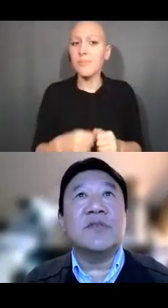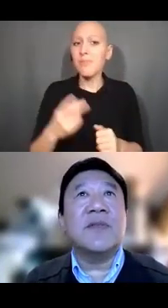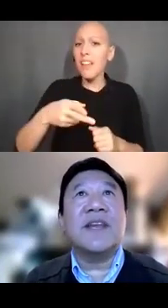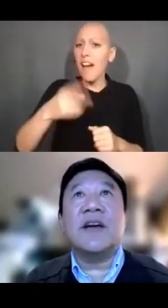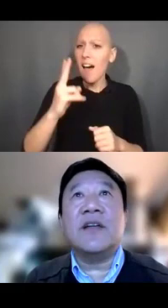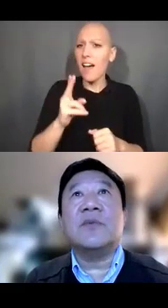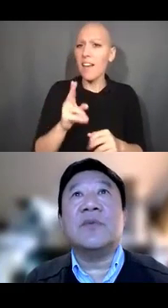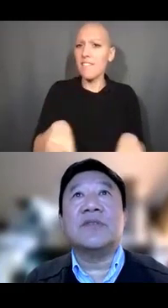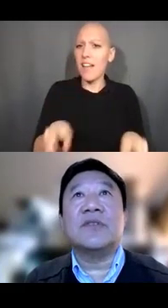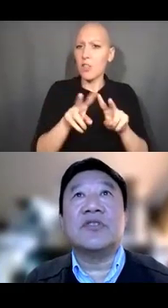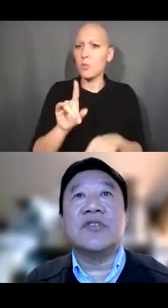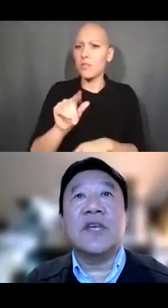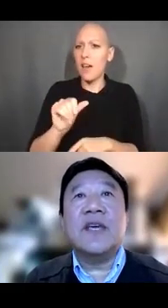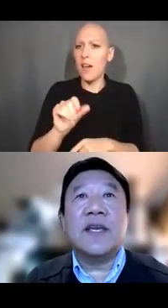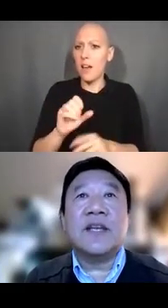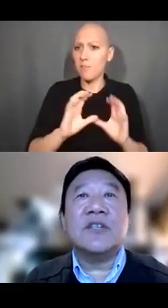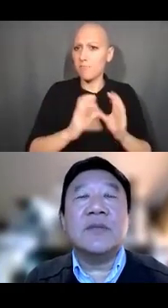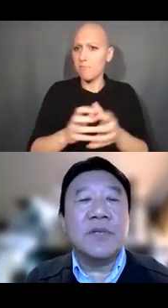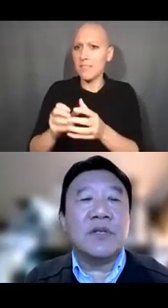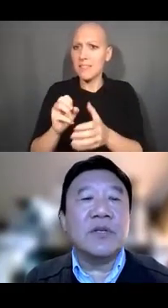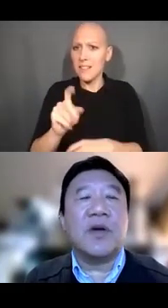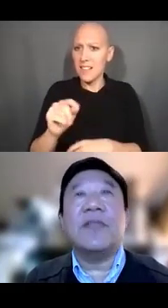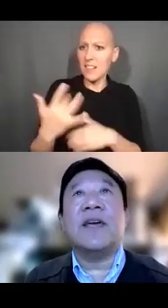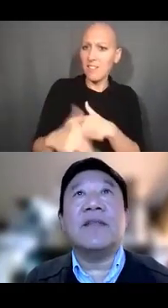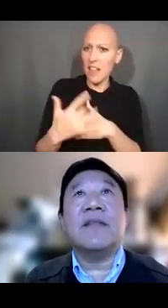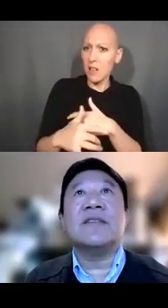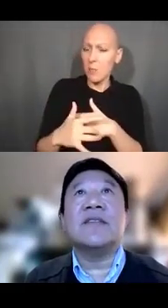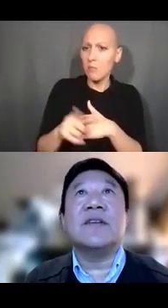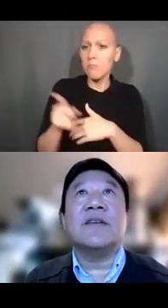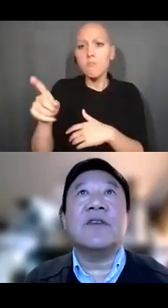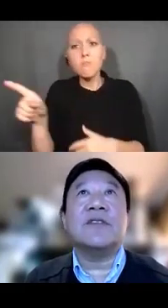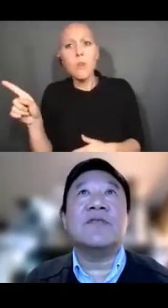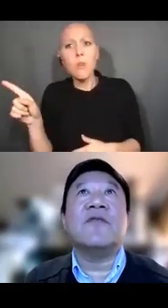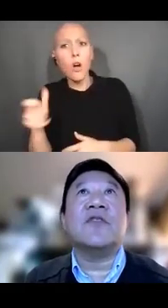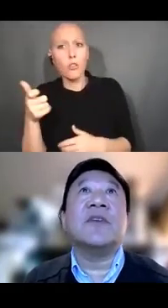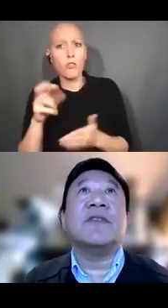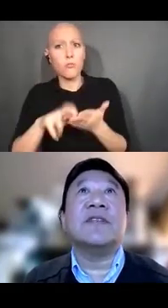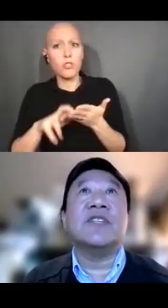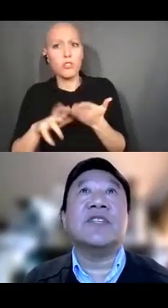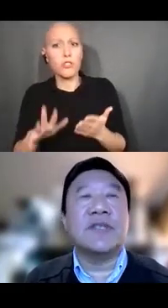so that other researchers can actually build upon that, thus the phrase, "Firming foundations."